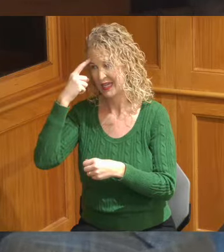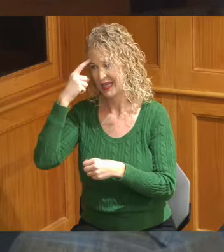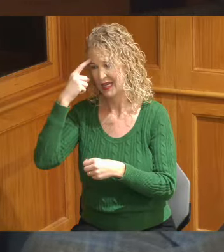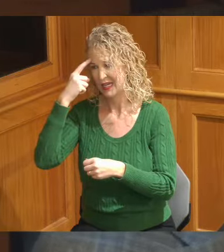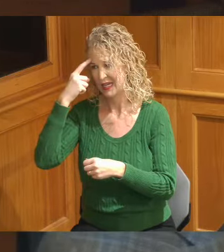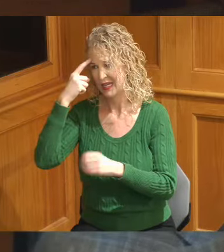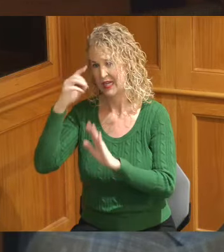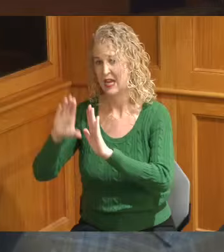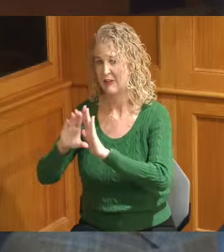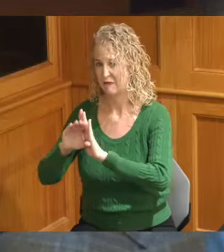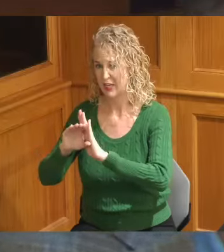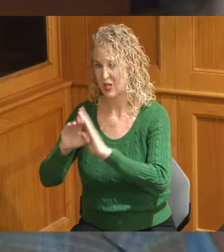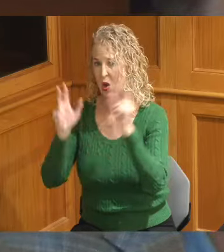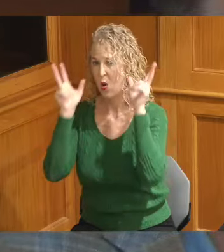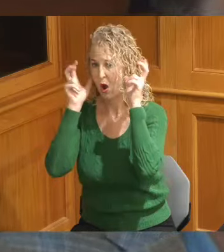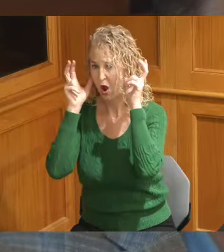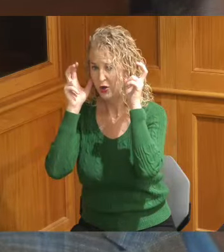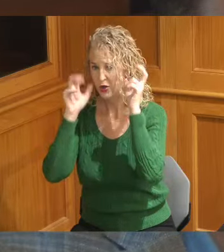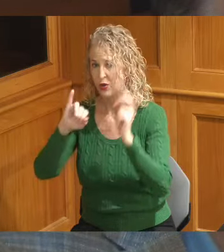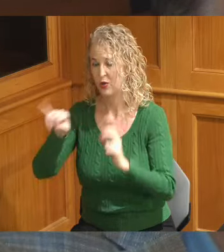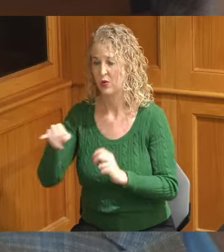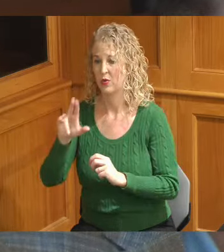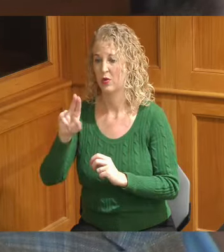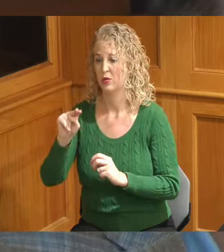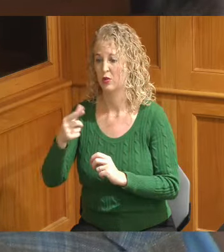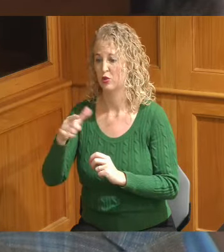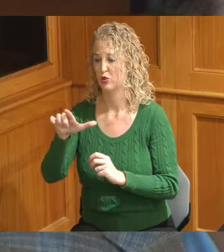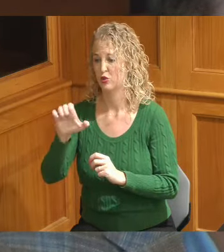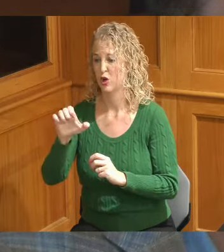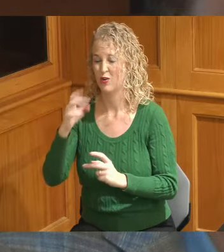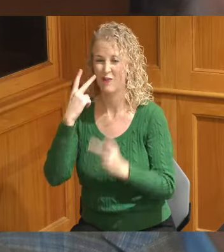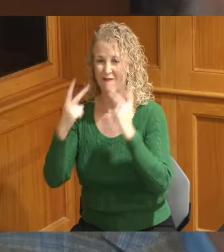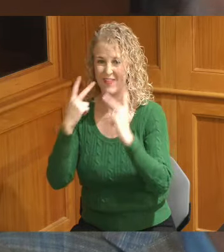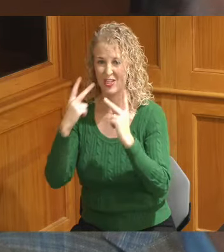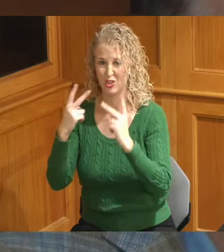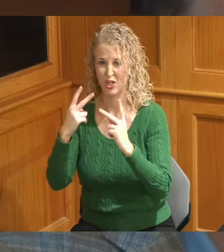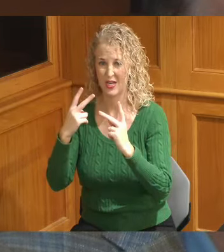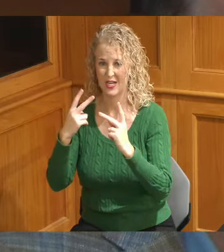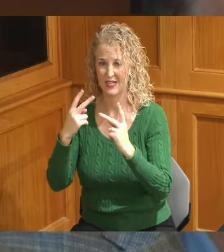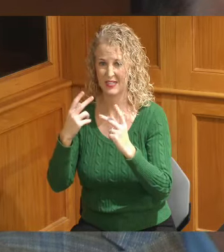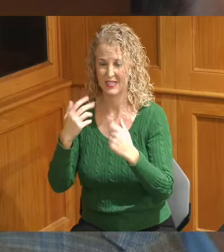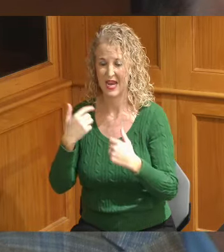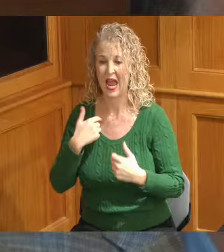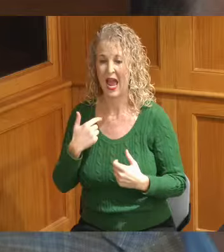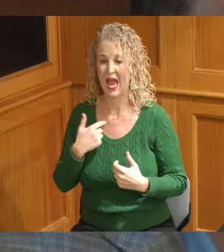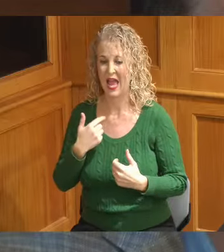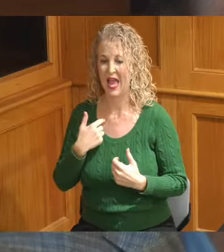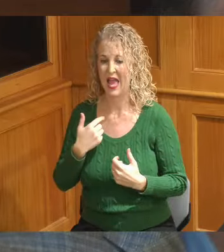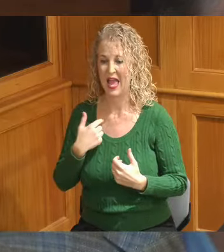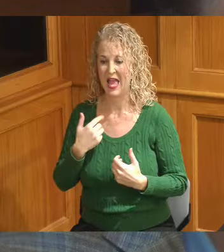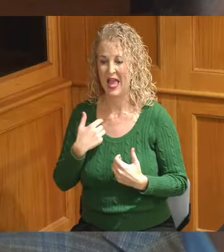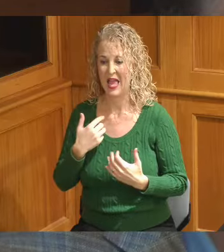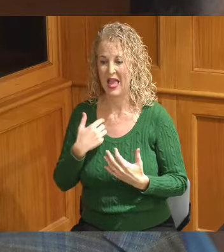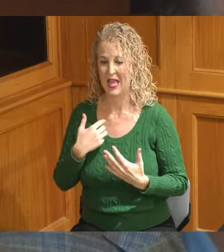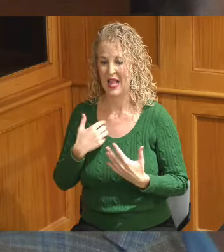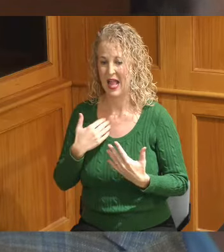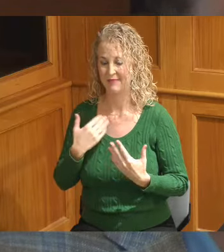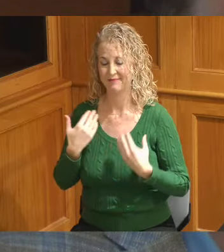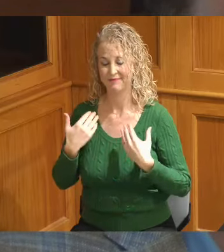video and audio jungle vision. so I do have more questions that can't get answered today. So,